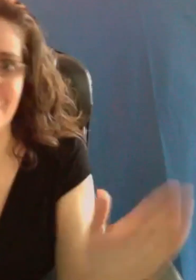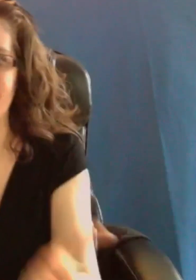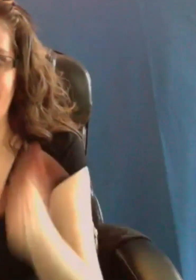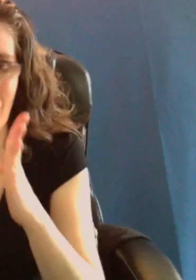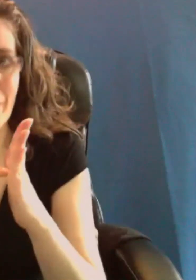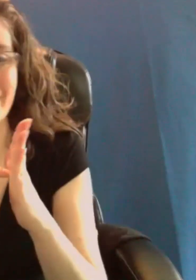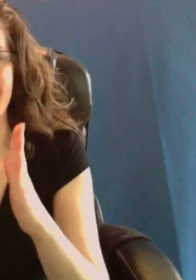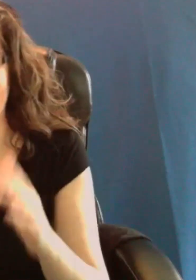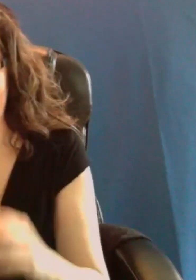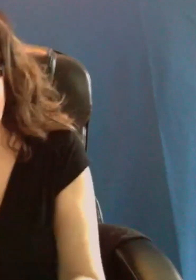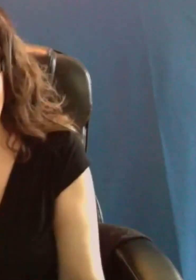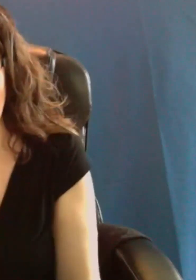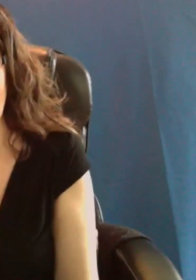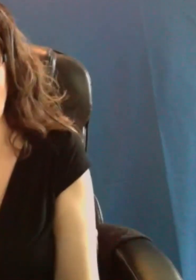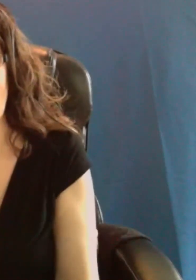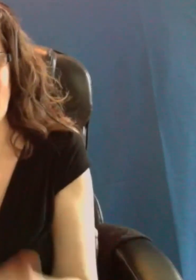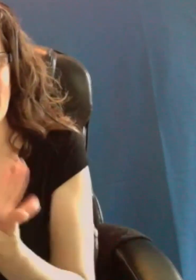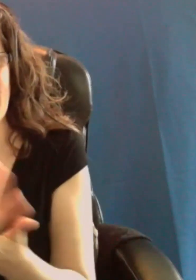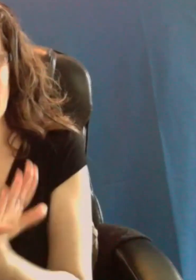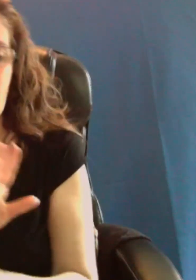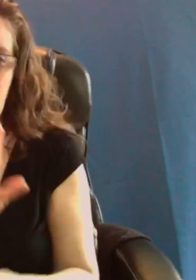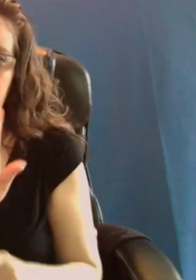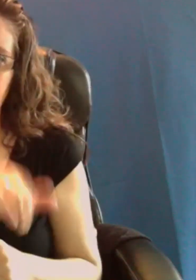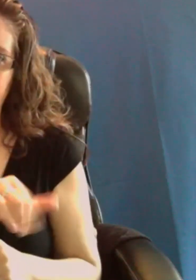thing. It must have just have been something that one person